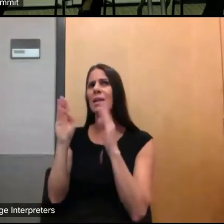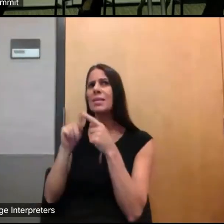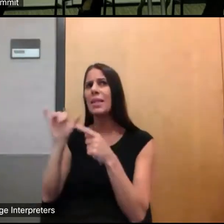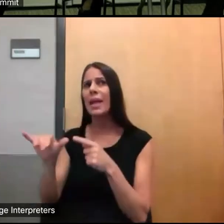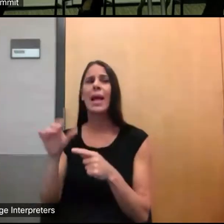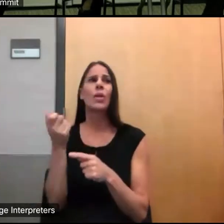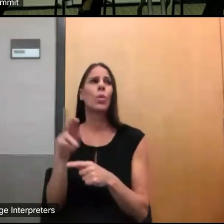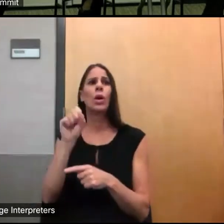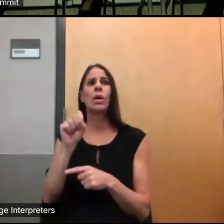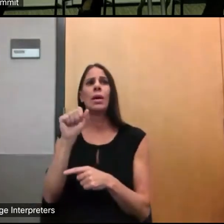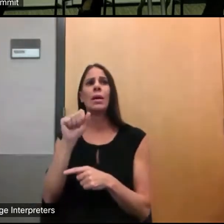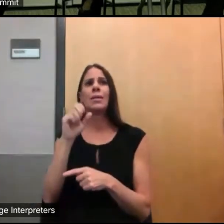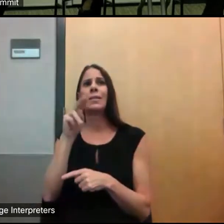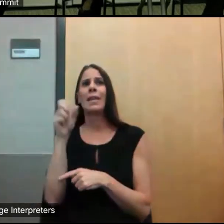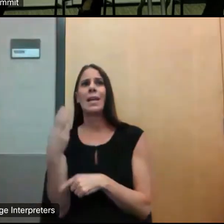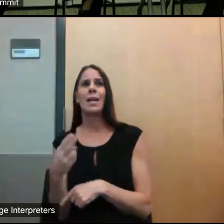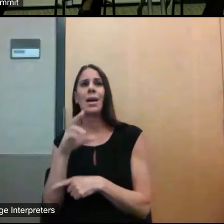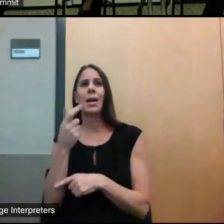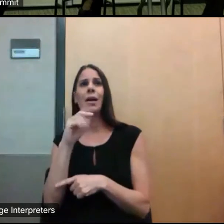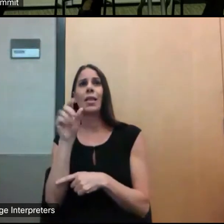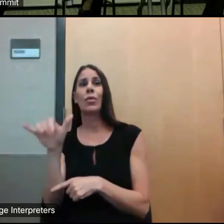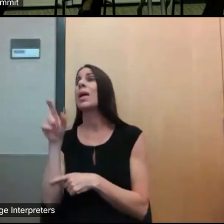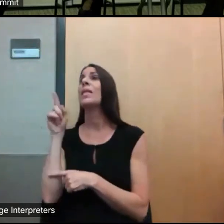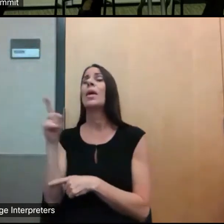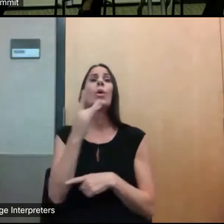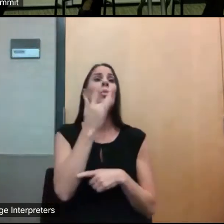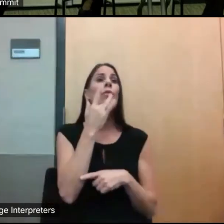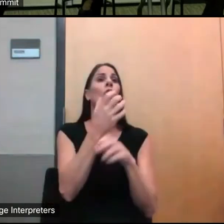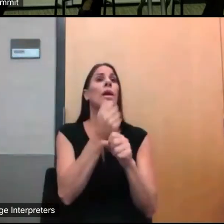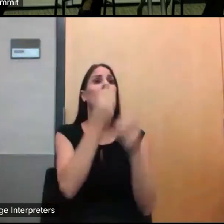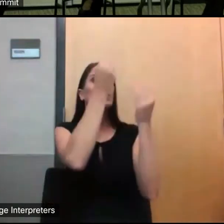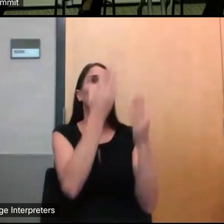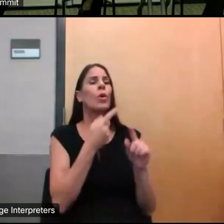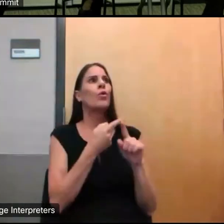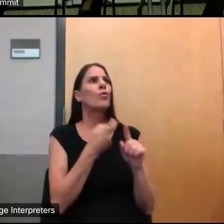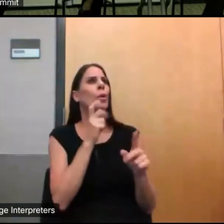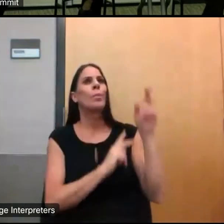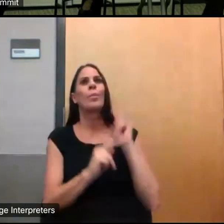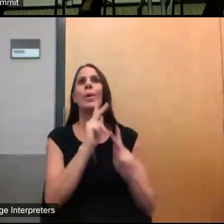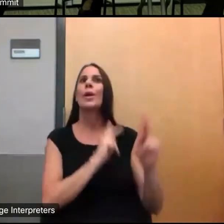Guthrie, or somebody would rather get this type of information and really trusted from people that are coming into their everyday like,